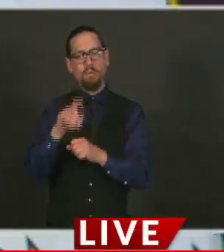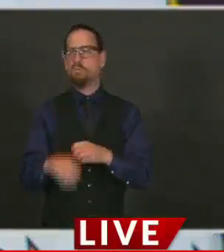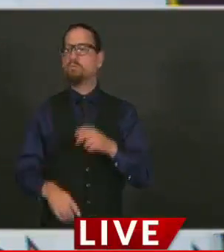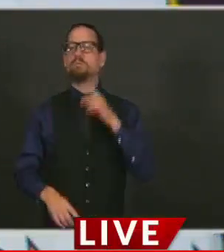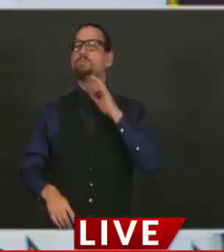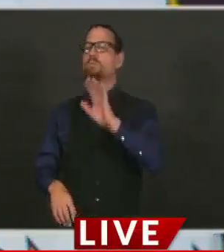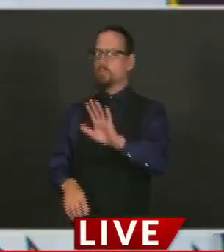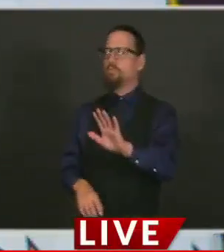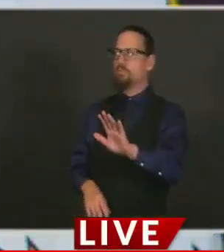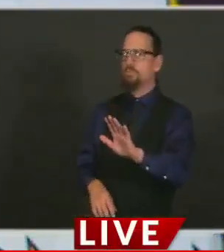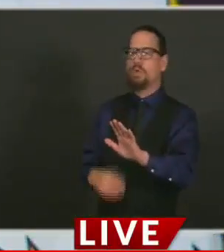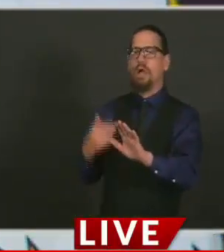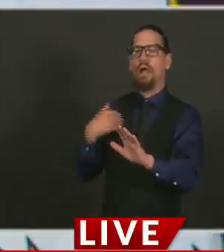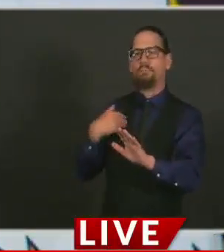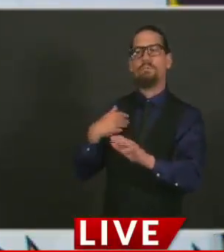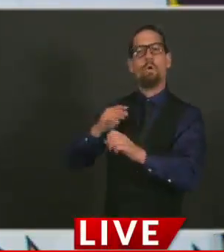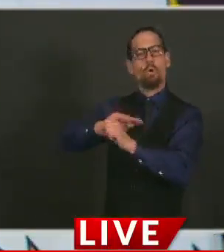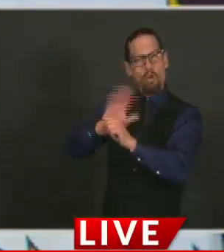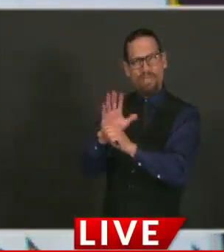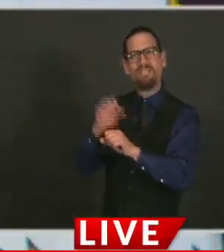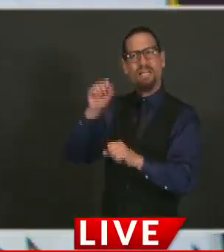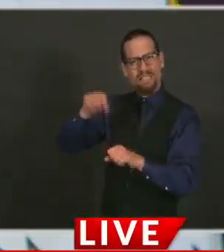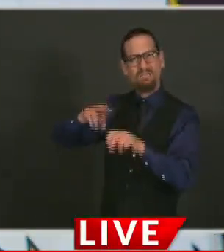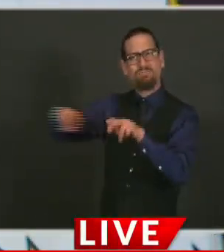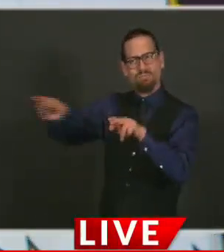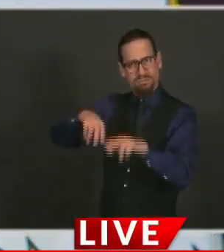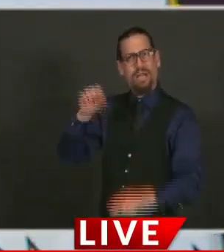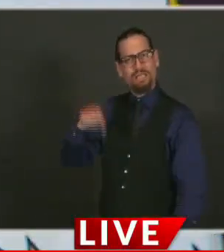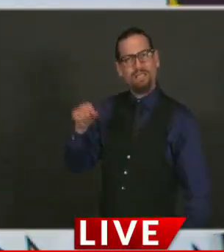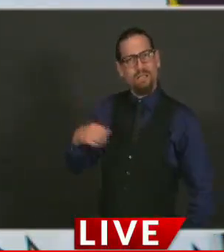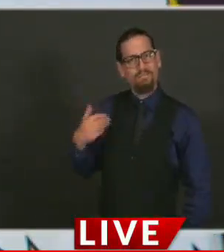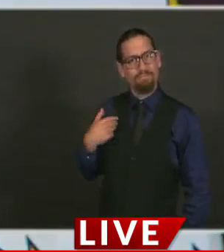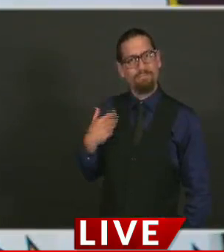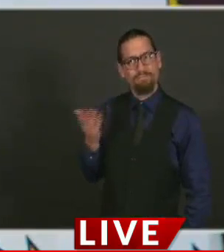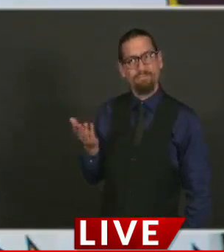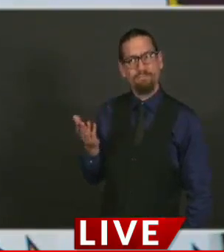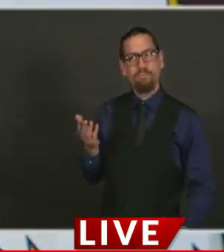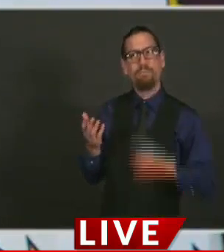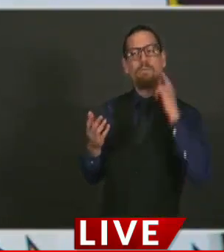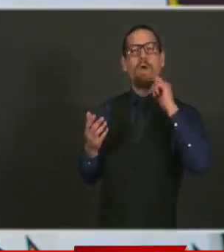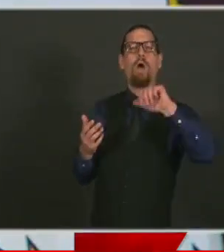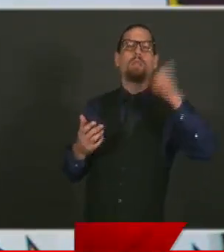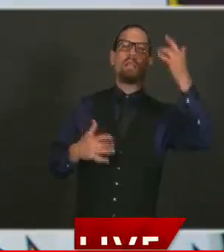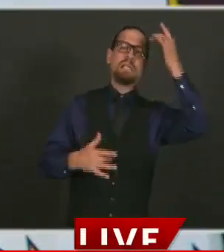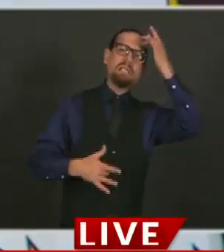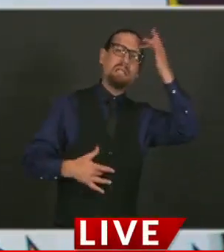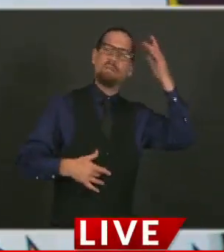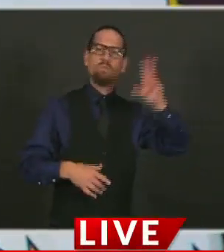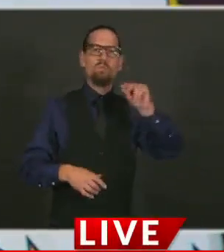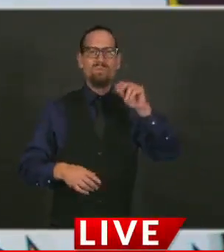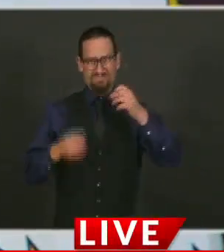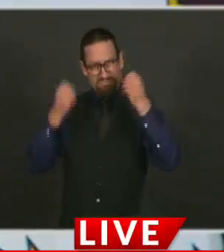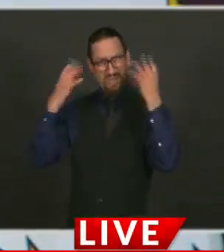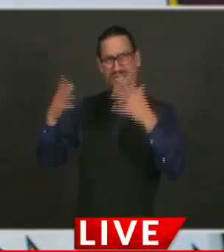BECAUSE A COVID? EXACTLY. PEOPLE COMING IN BECAUSE OF COVID. BEAR WITH ME BECAUSE I WILL TELL